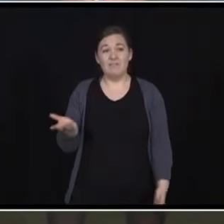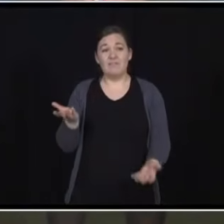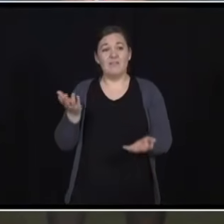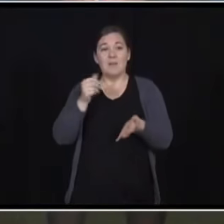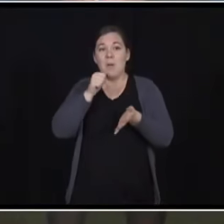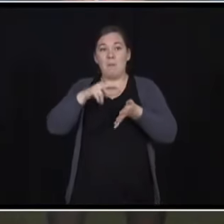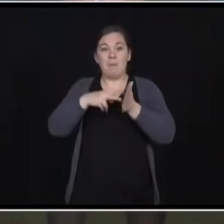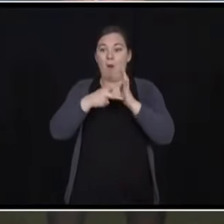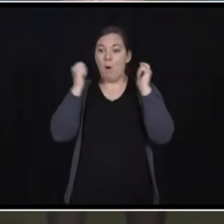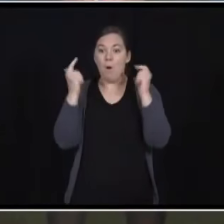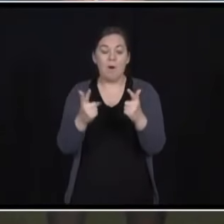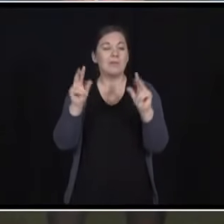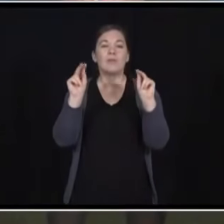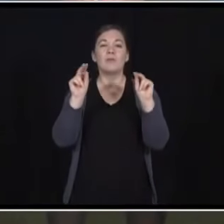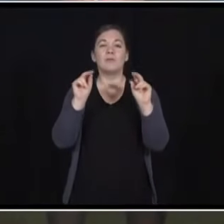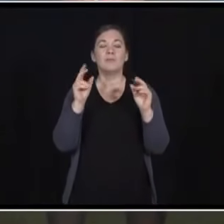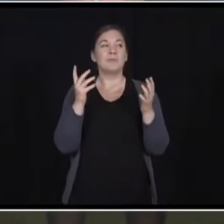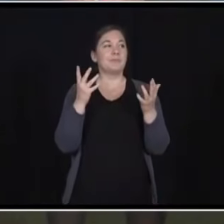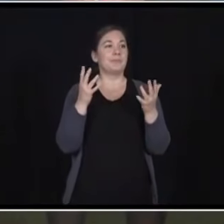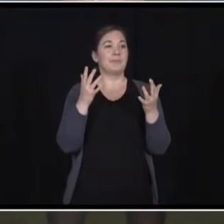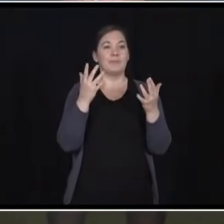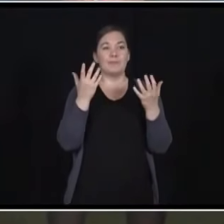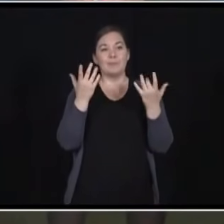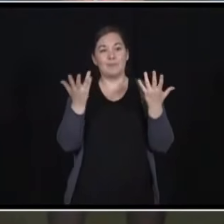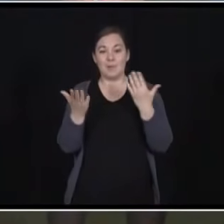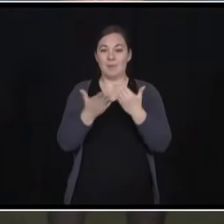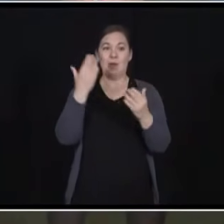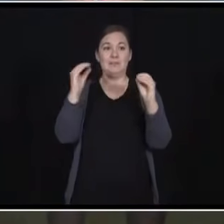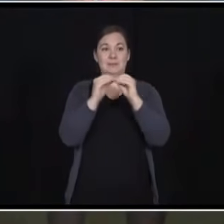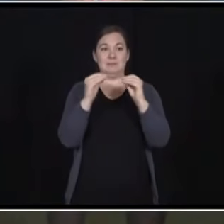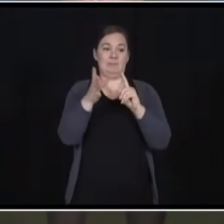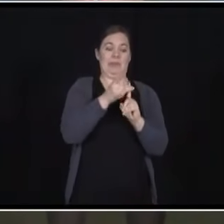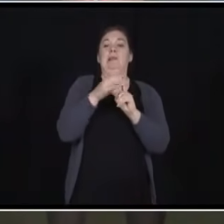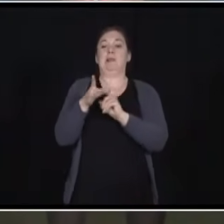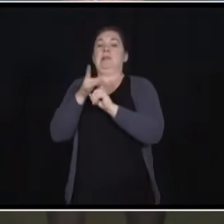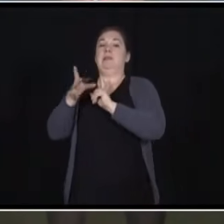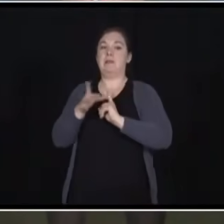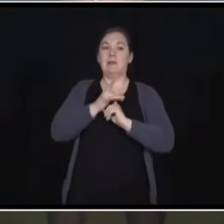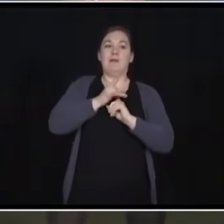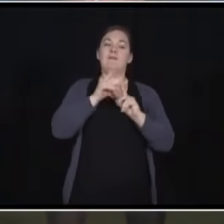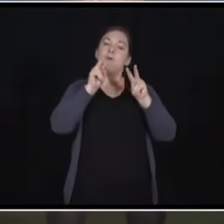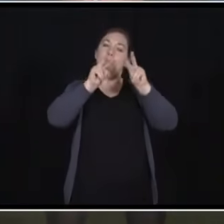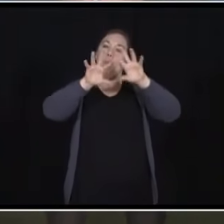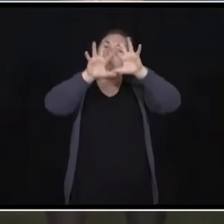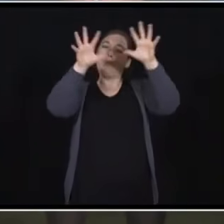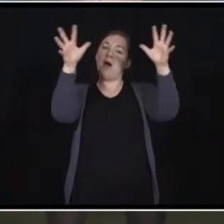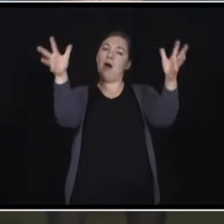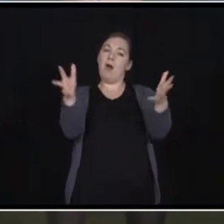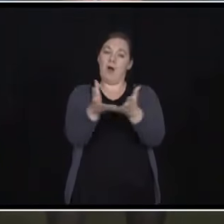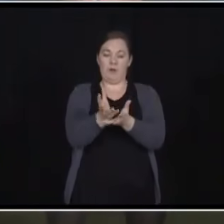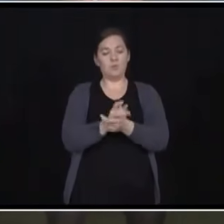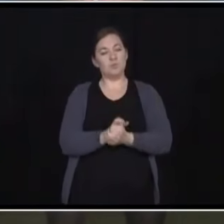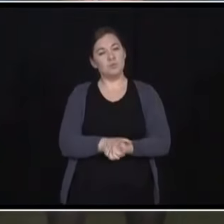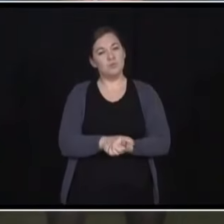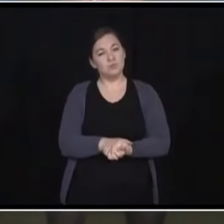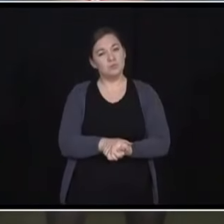good as it could be. And those are the kind of circumstances that may occur in smaller businesses, I'm not